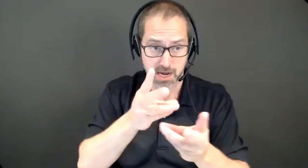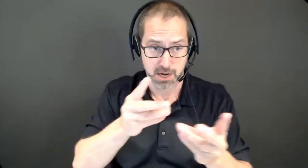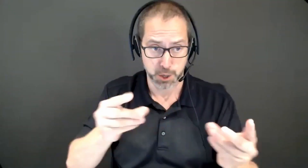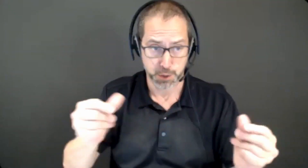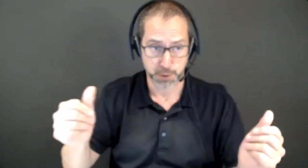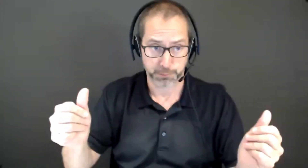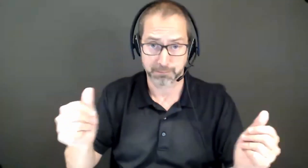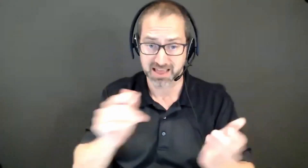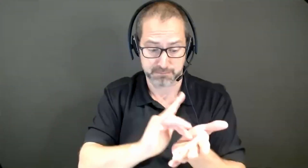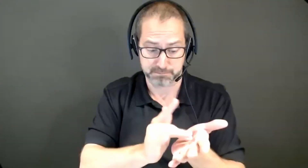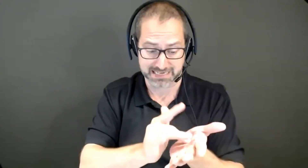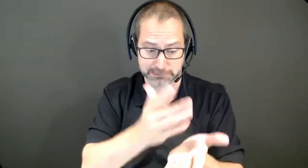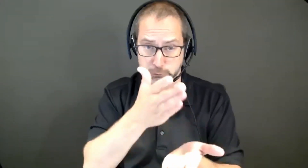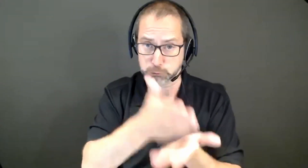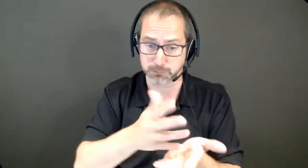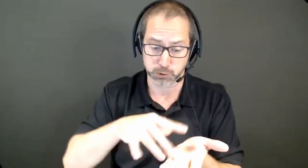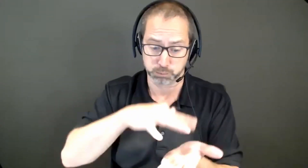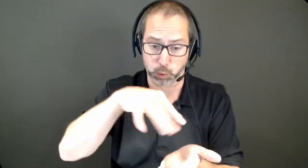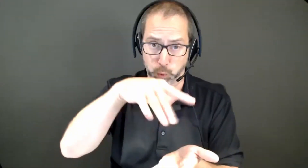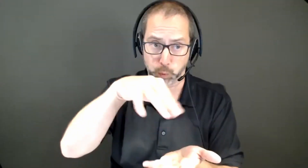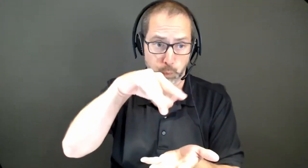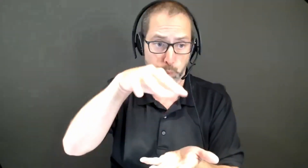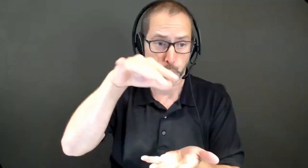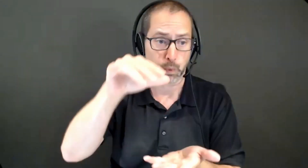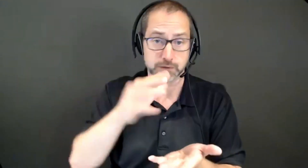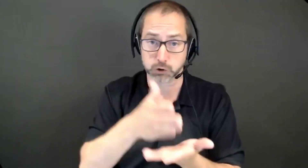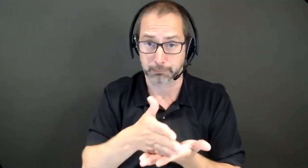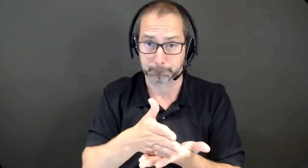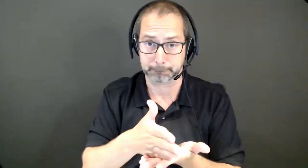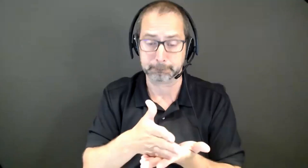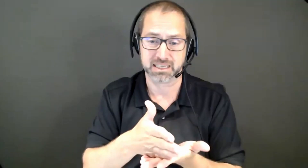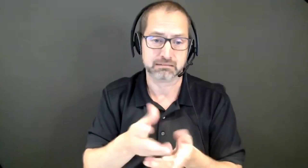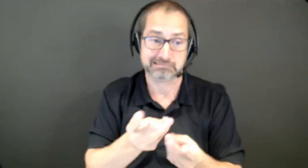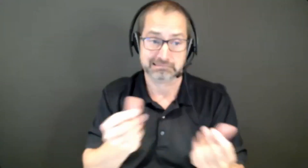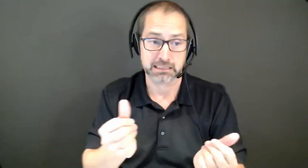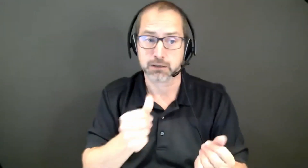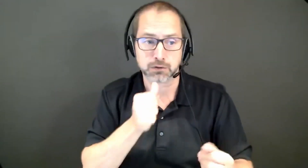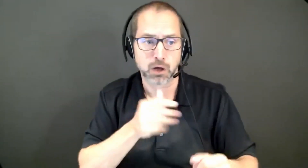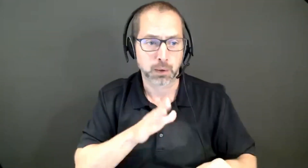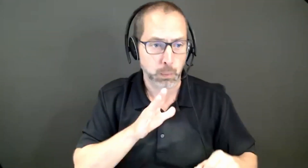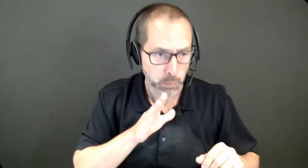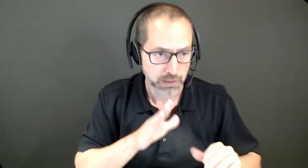once the medicine has stopped smoking, really, we don't extinguish it ourselves. We wait until